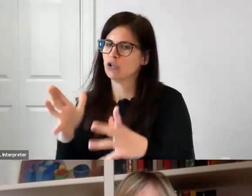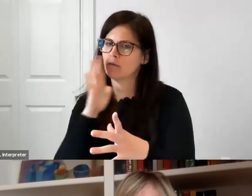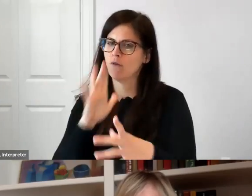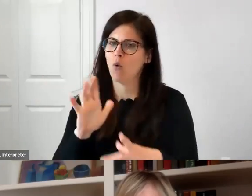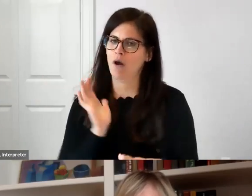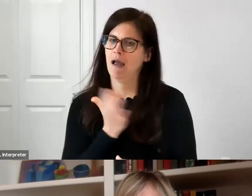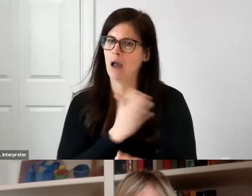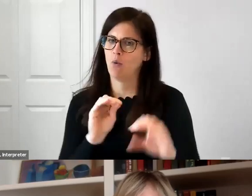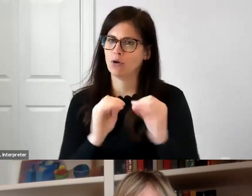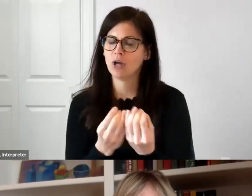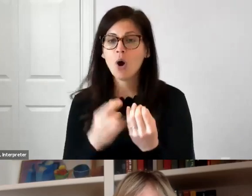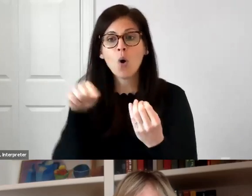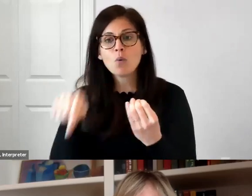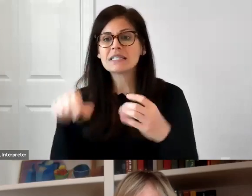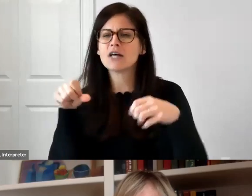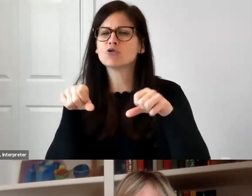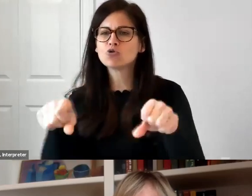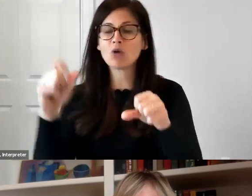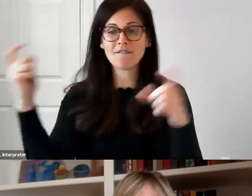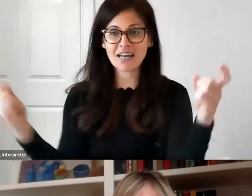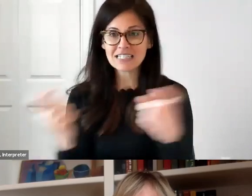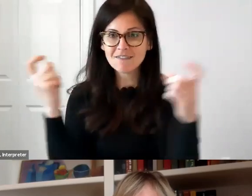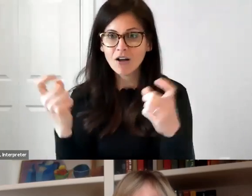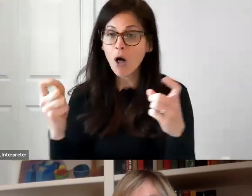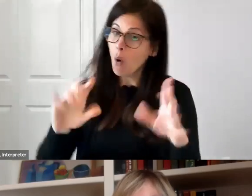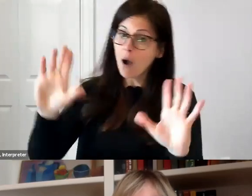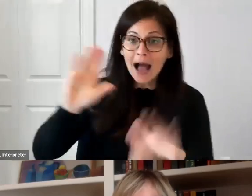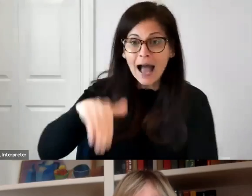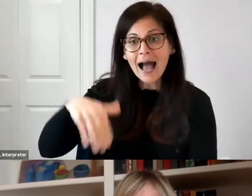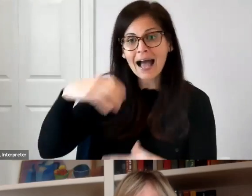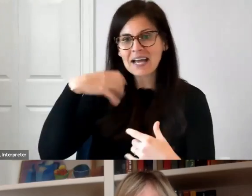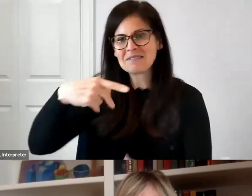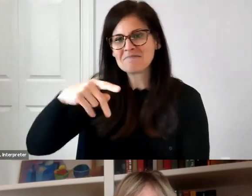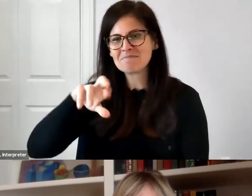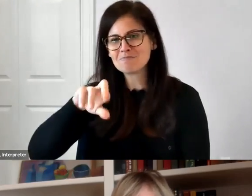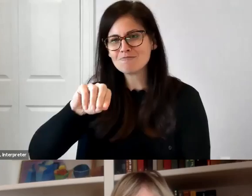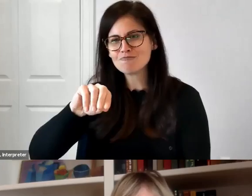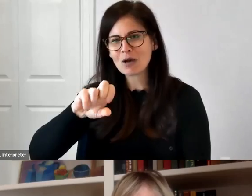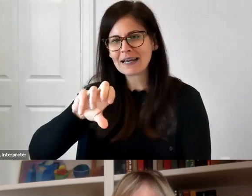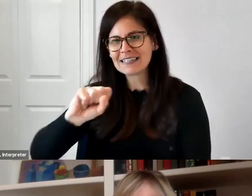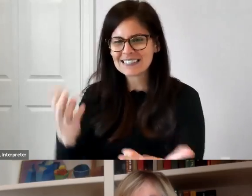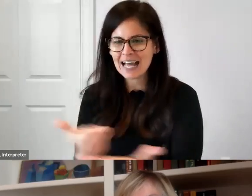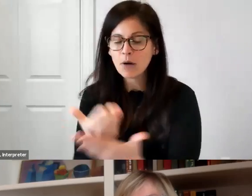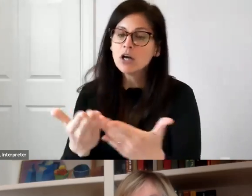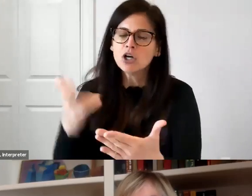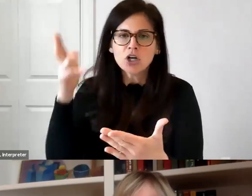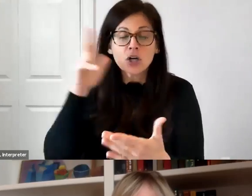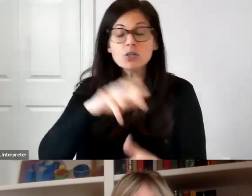and she was hearing, ah and here is Precious now! She was hearing Precious sing and I don't think,